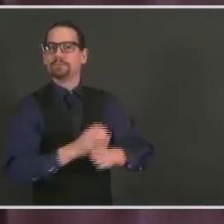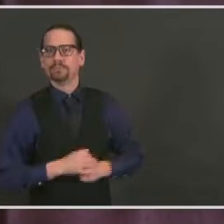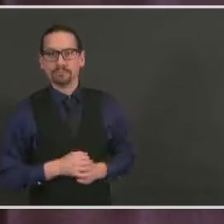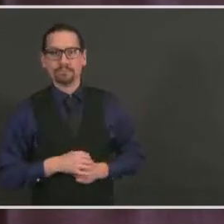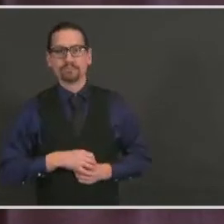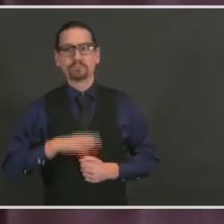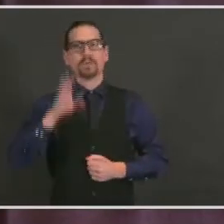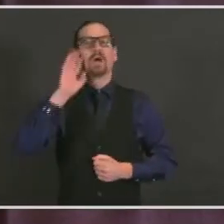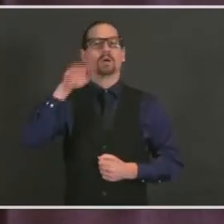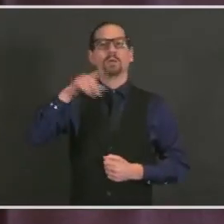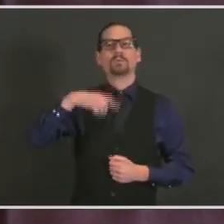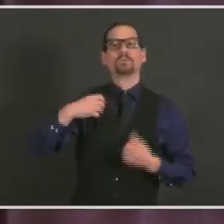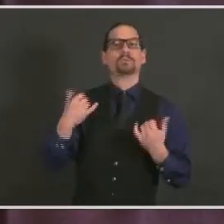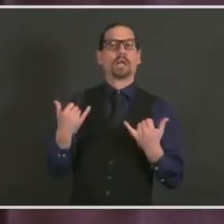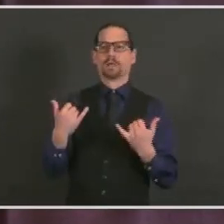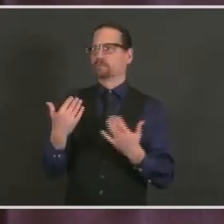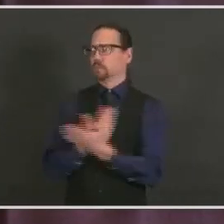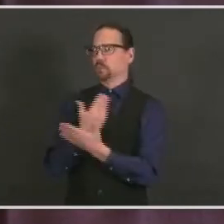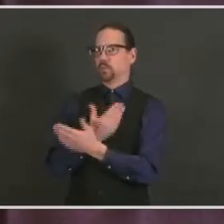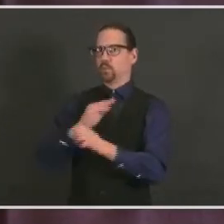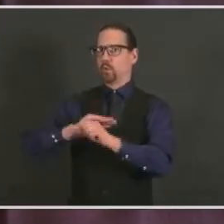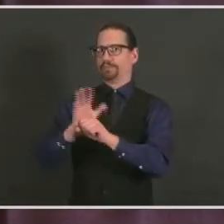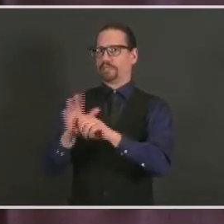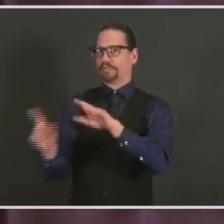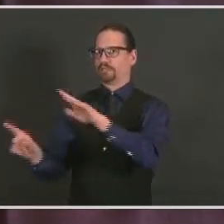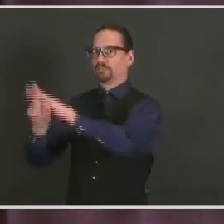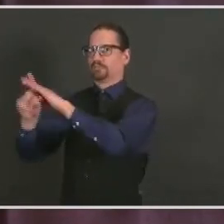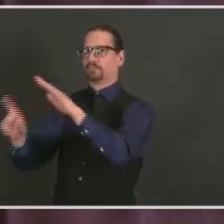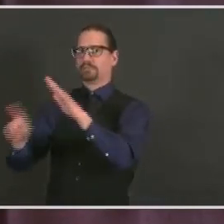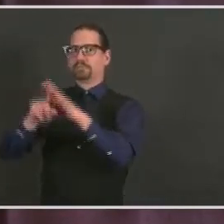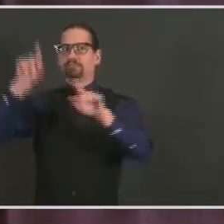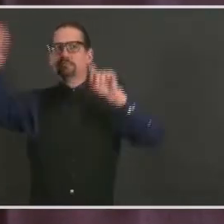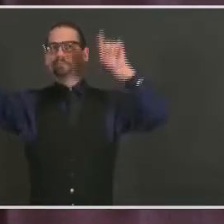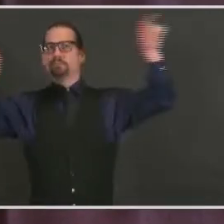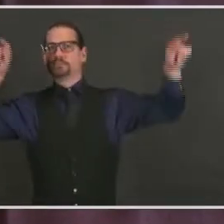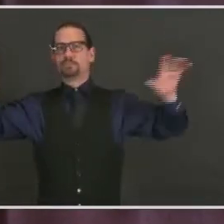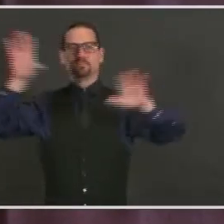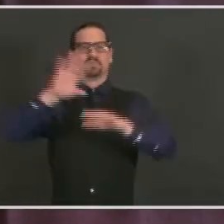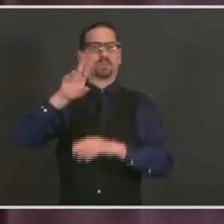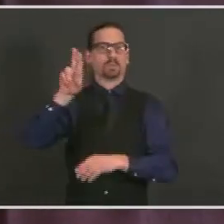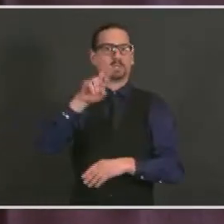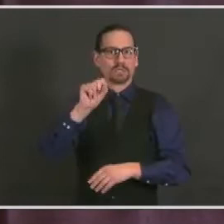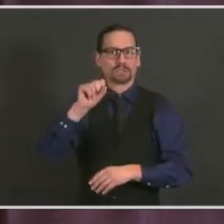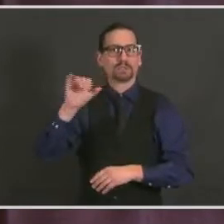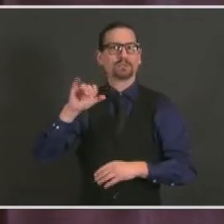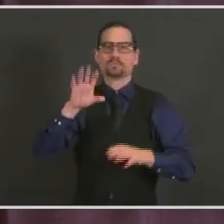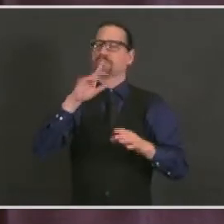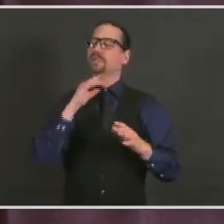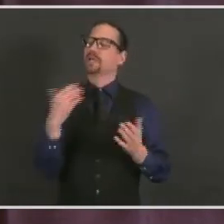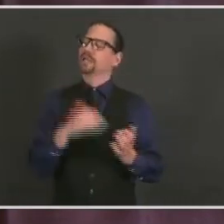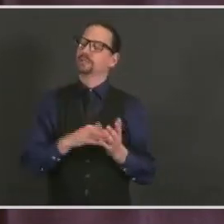AVAILABLE. WITH THE MORE CONTAGIOUS VARIANTS ALREADY PRESENT IN THE U.S. TESTING IS